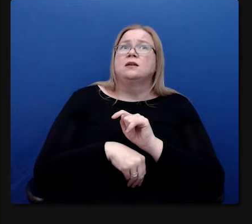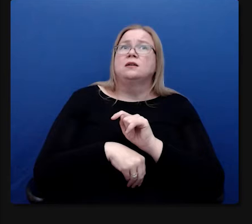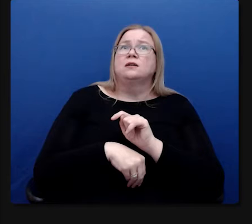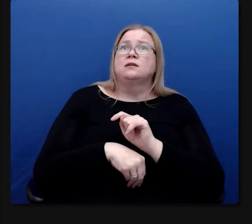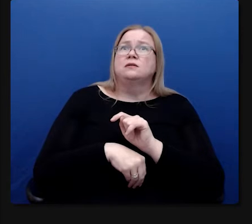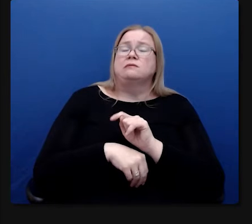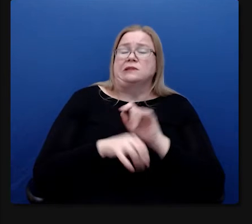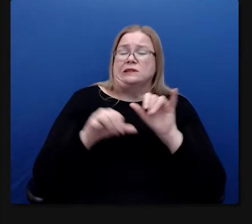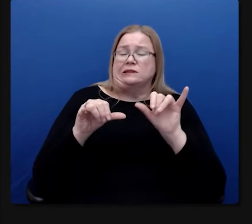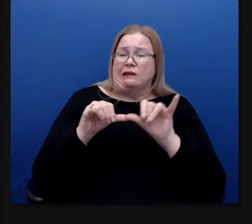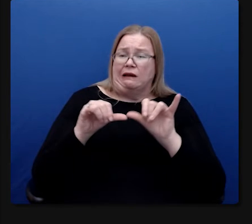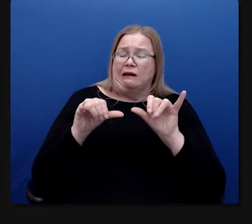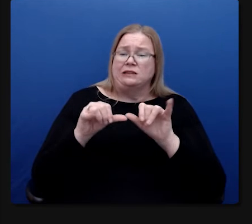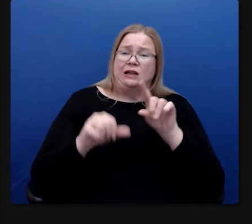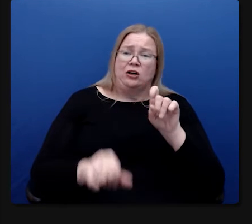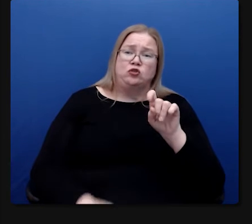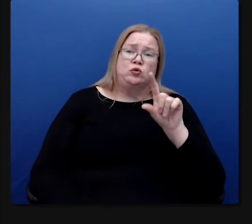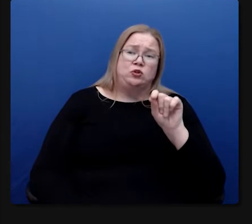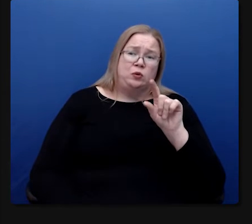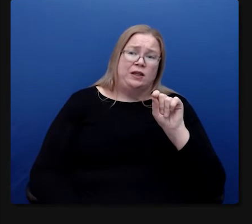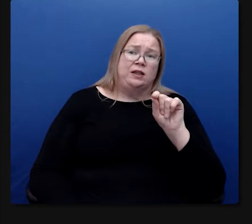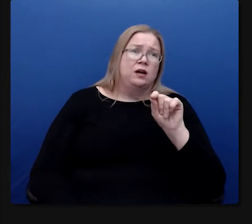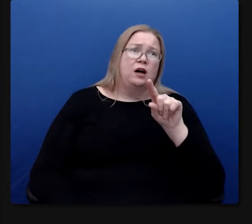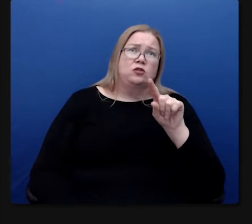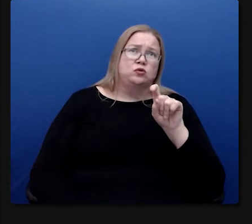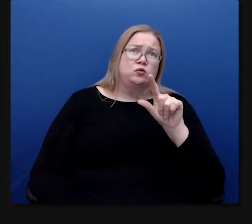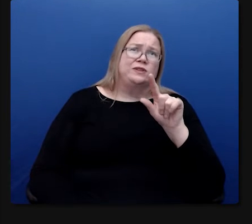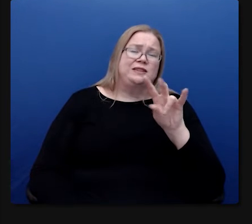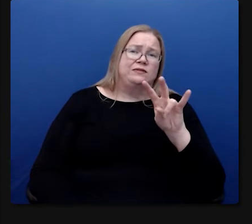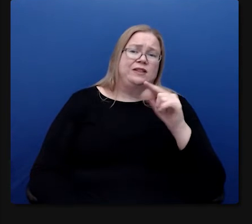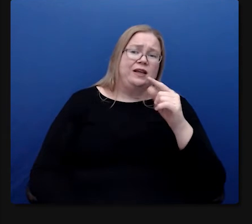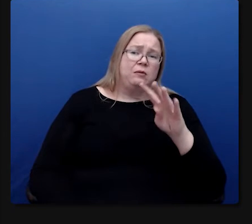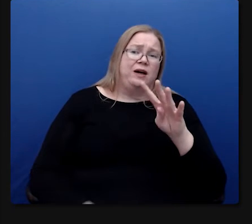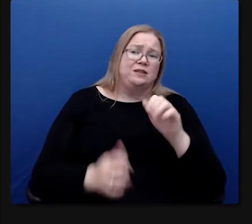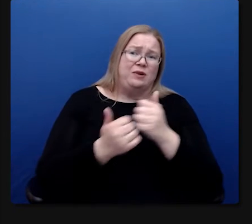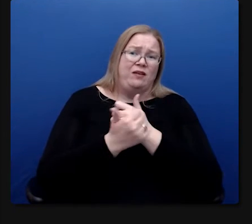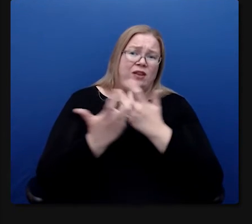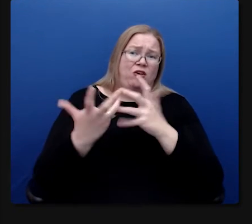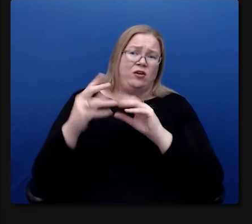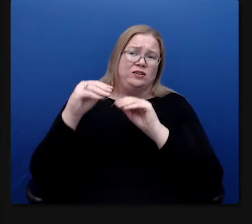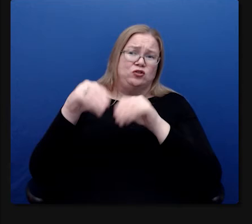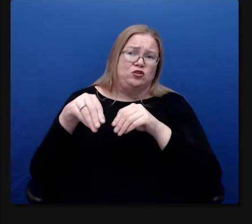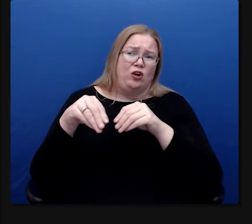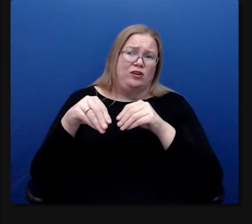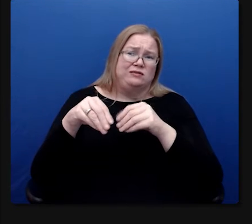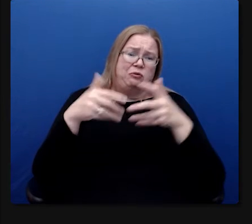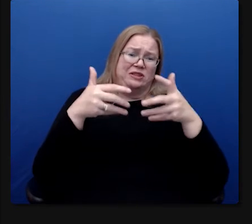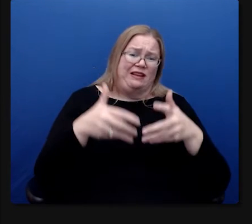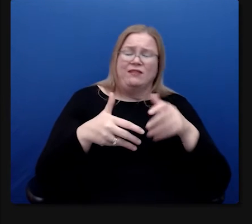It is sized at 127 gigabytes, but with everything there, at the end there's not a whole lot.